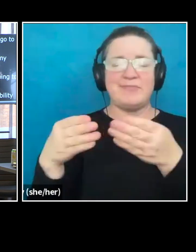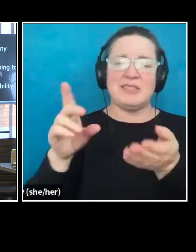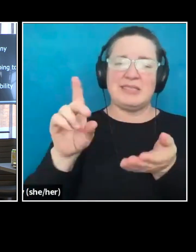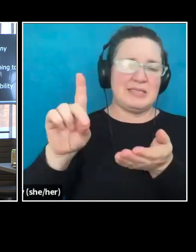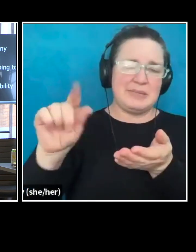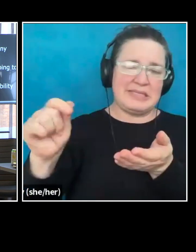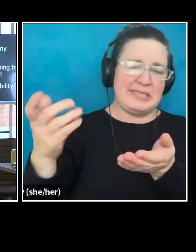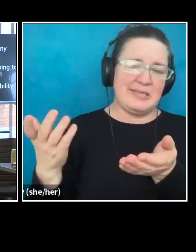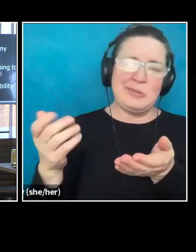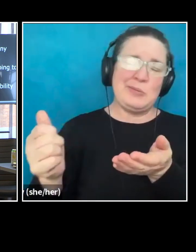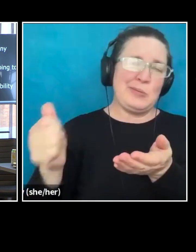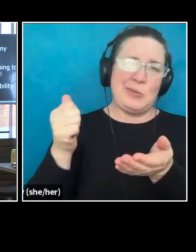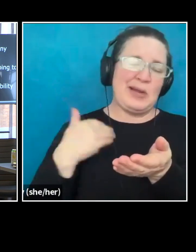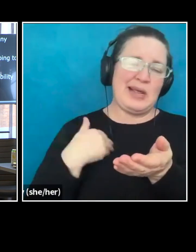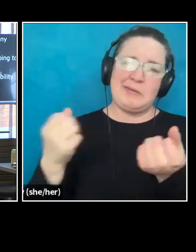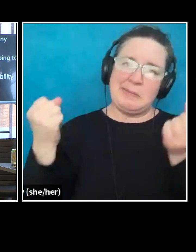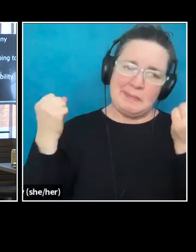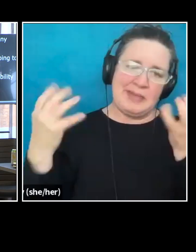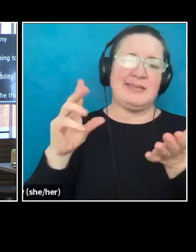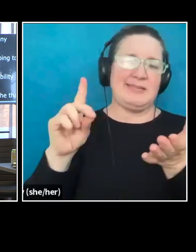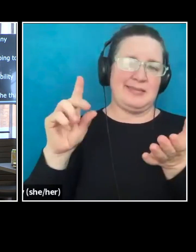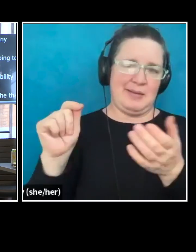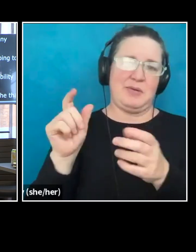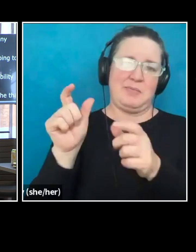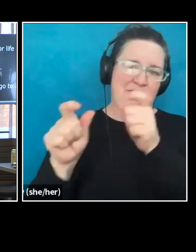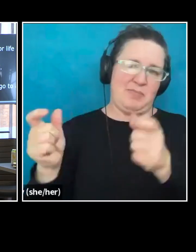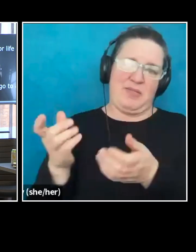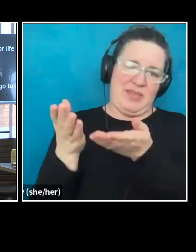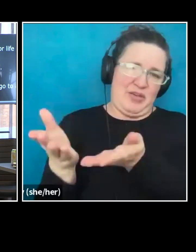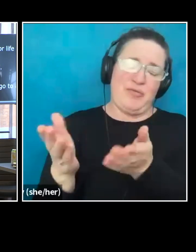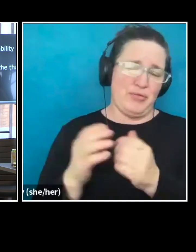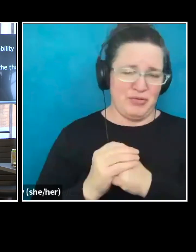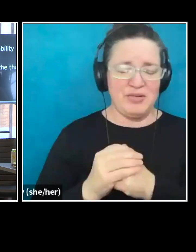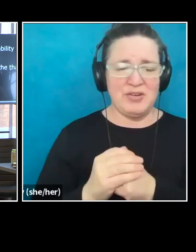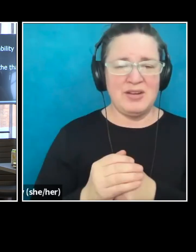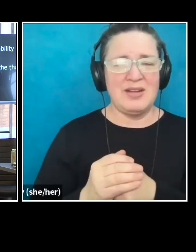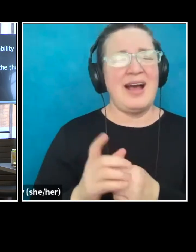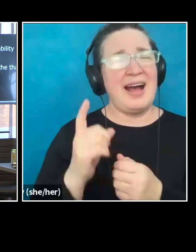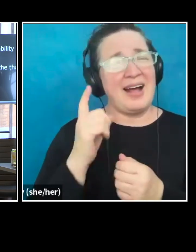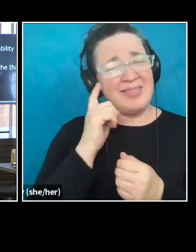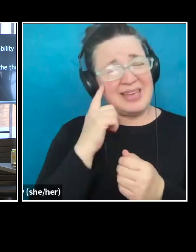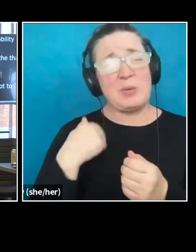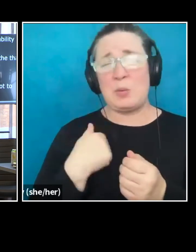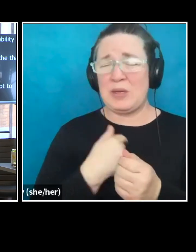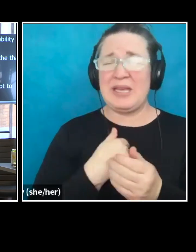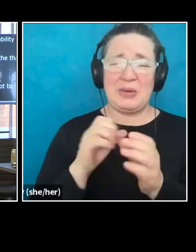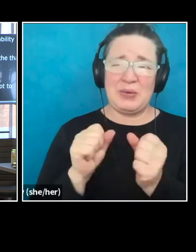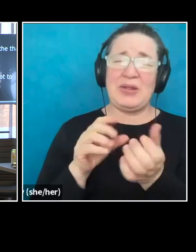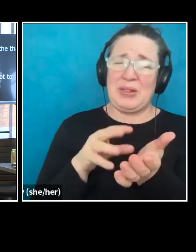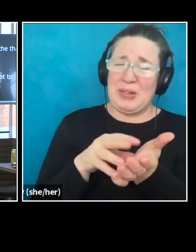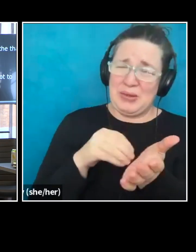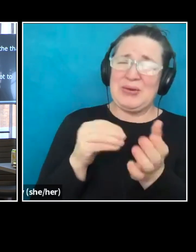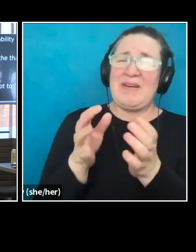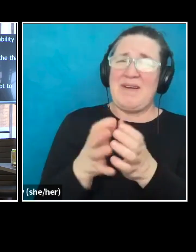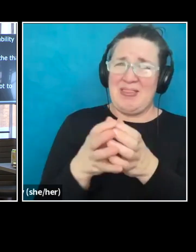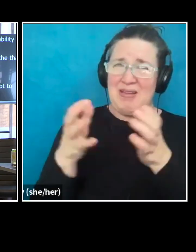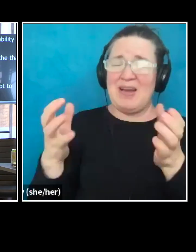in that space. And I I think there is a lot to be learned um from centering the disability piece